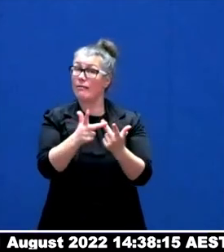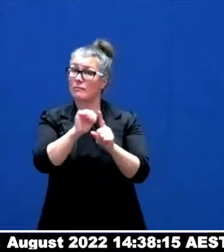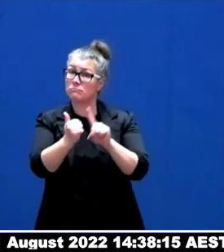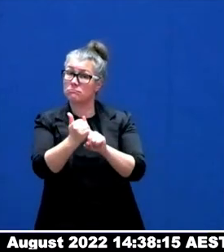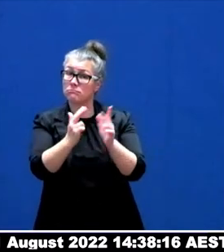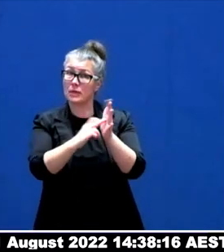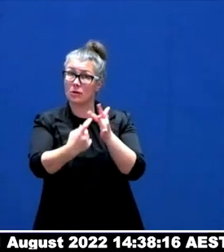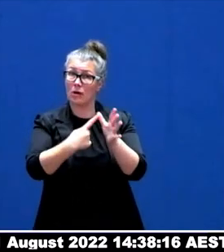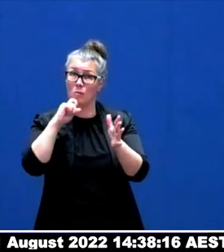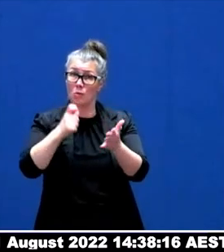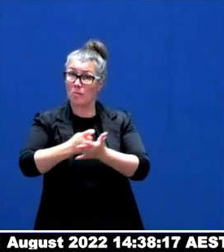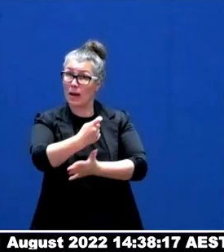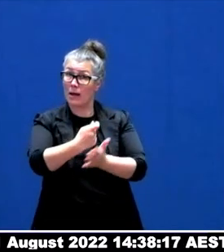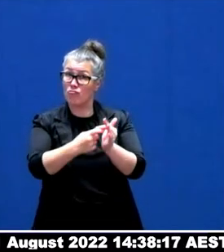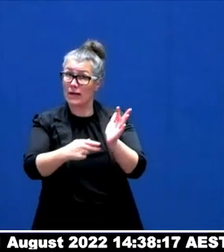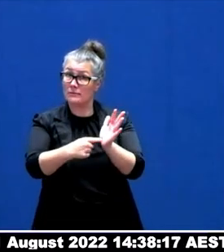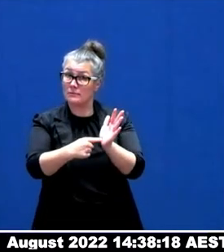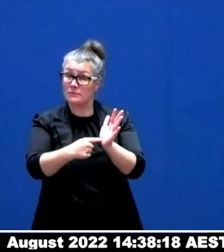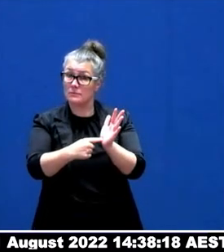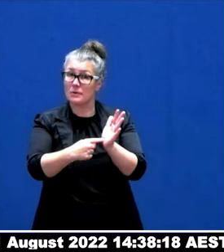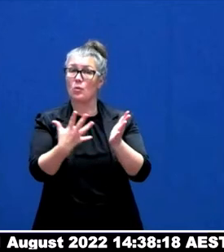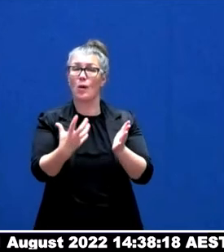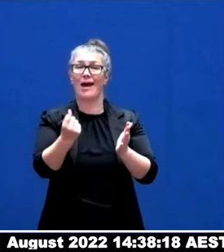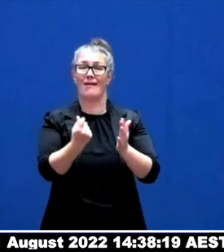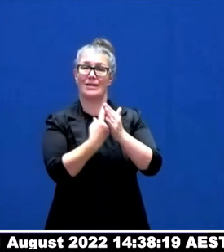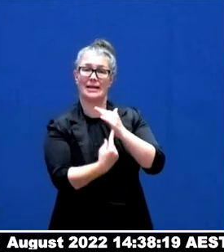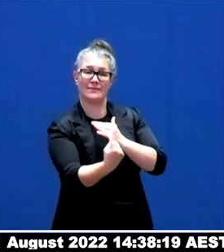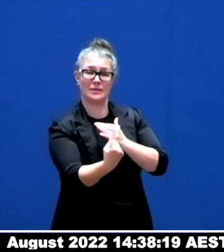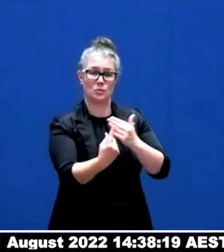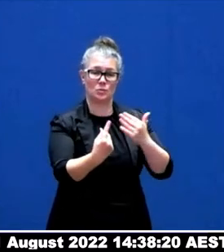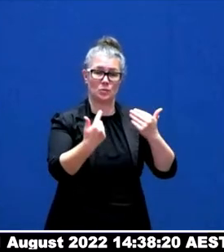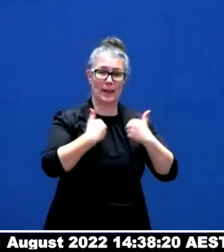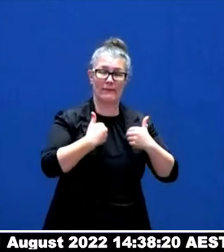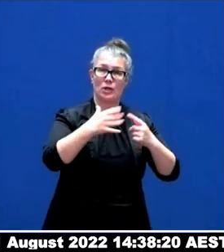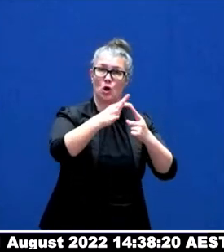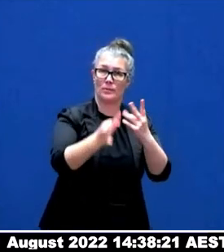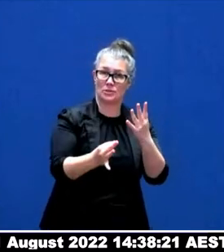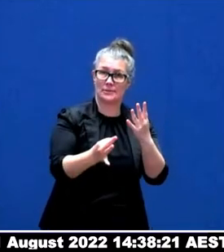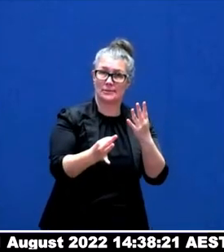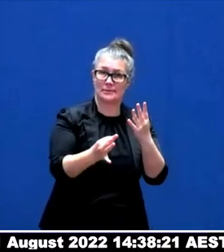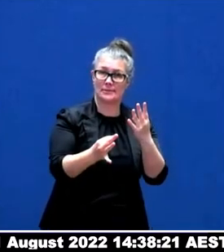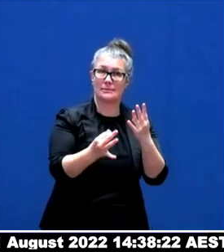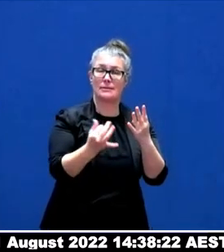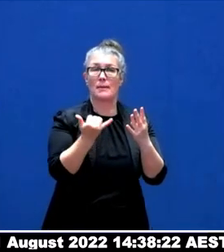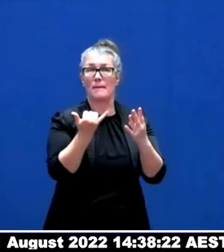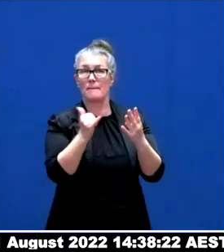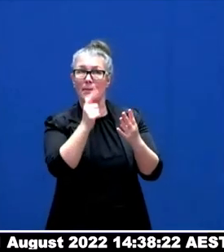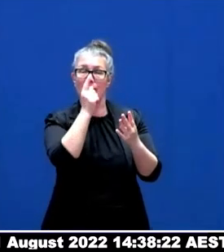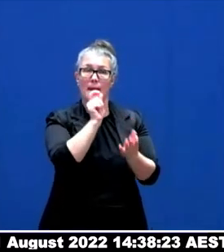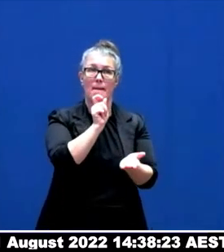rent? LISA SHORT: There's Individualised Living Options that may pay - may pay a